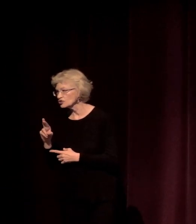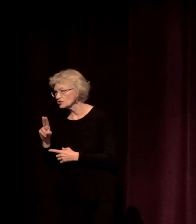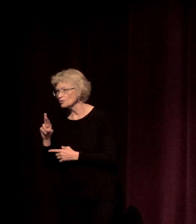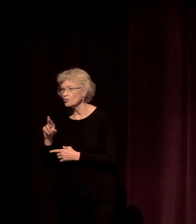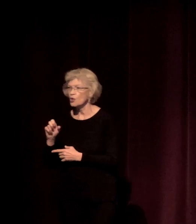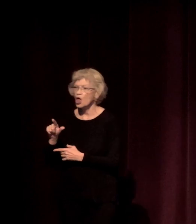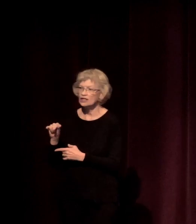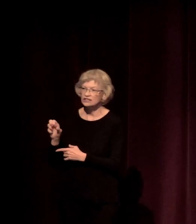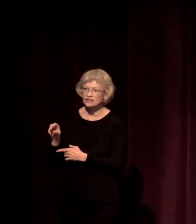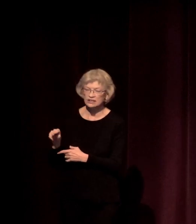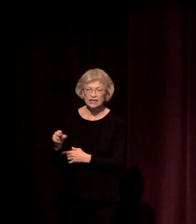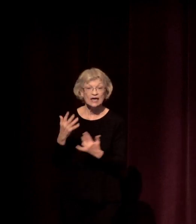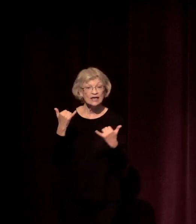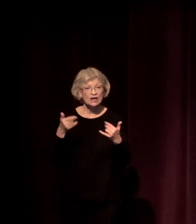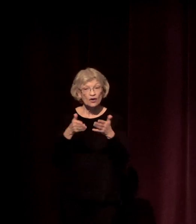»: Thank you so much Dr. Ralston.